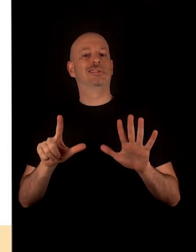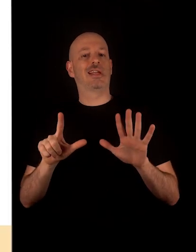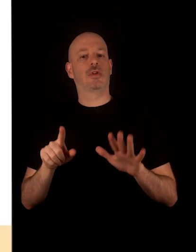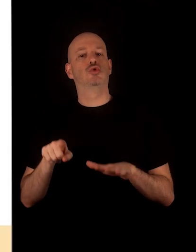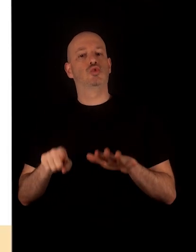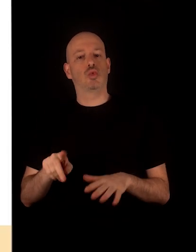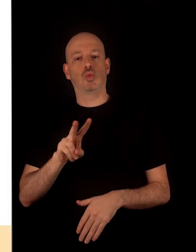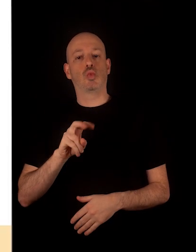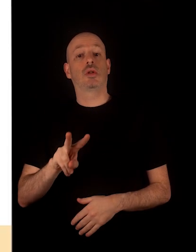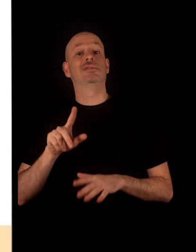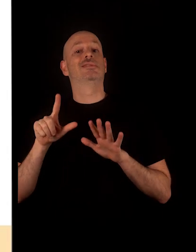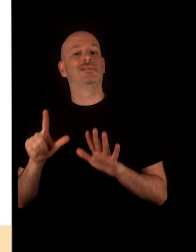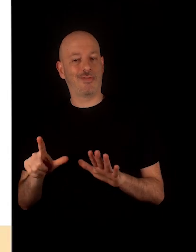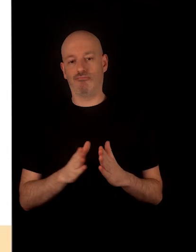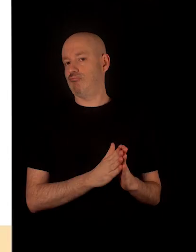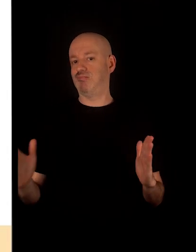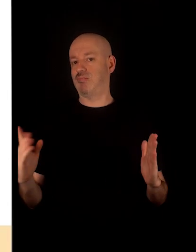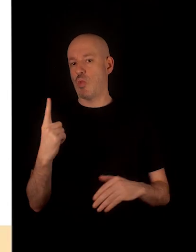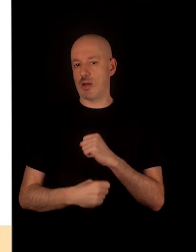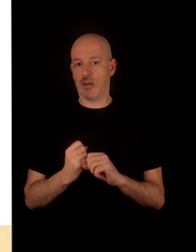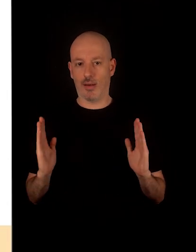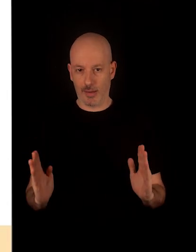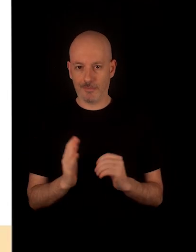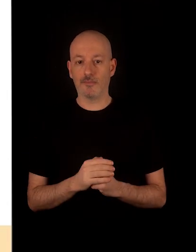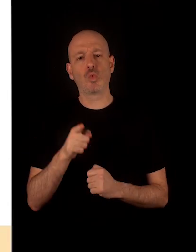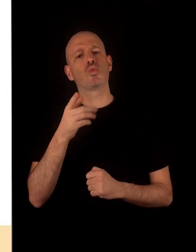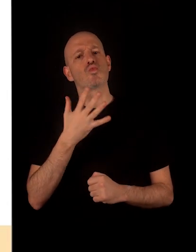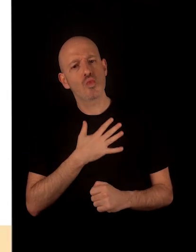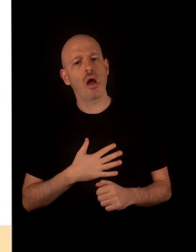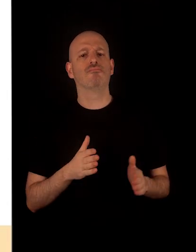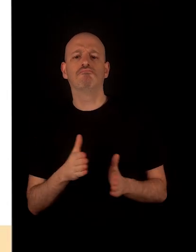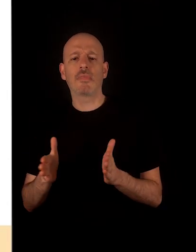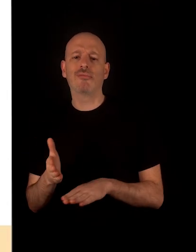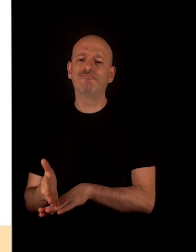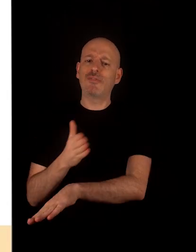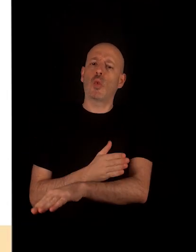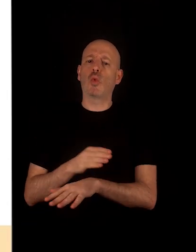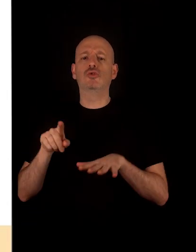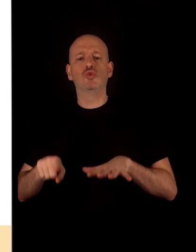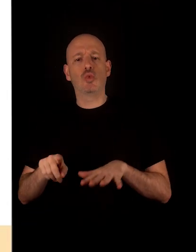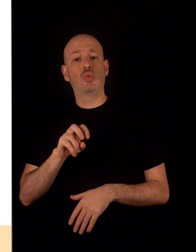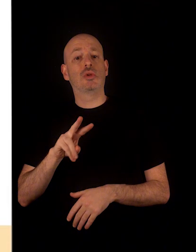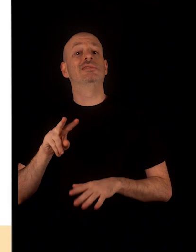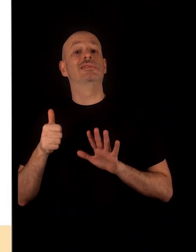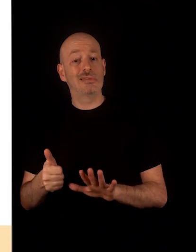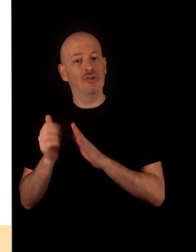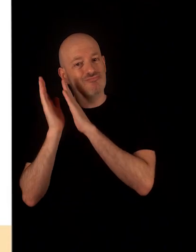Then we provide the results by the 5th of May and then you can start the selection of your resident